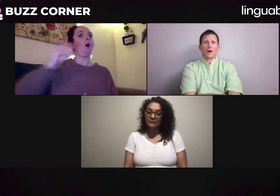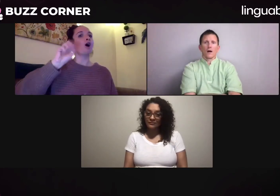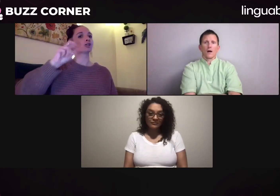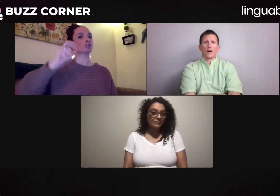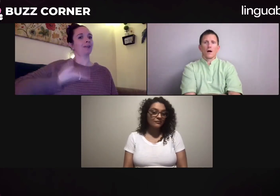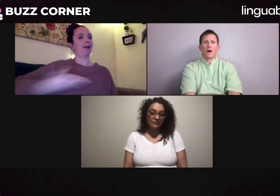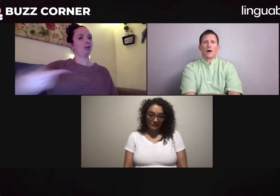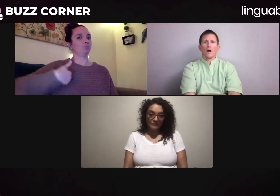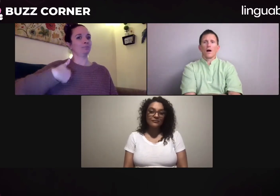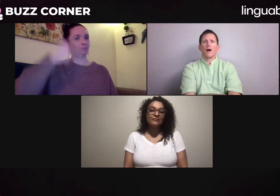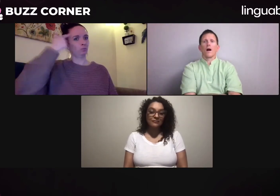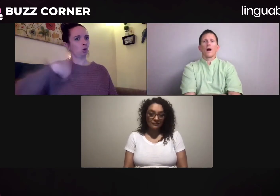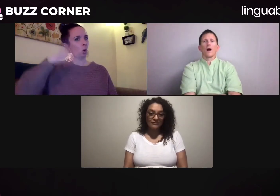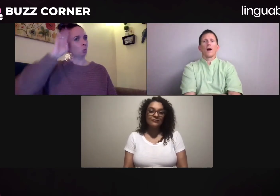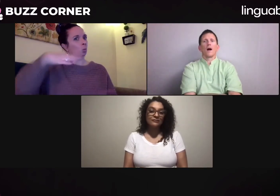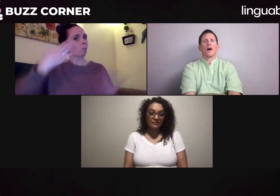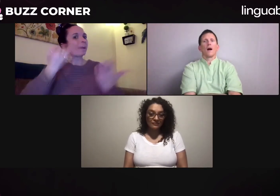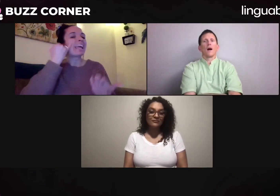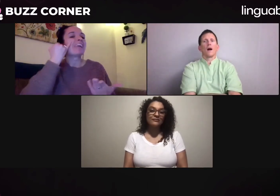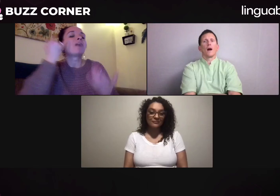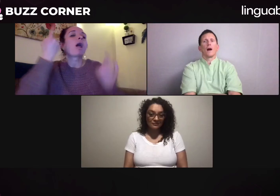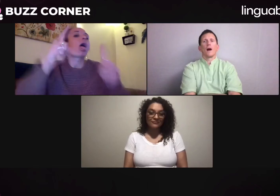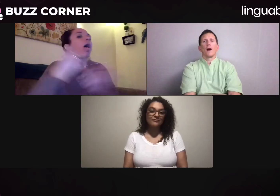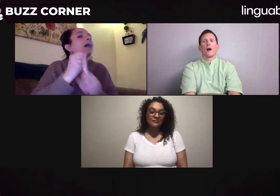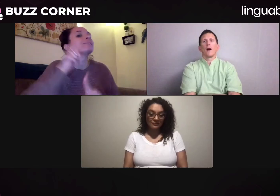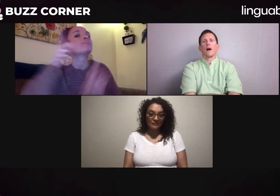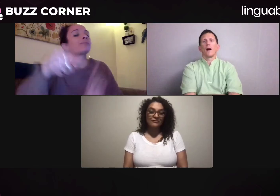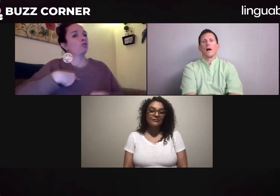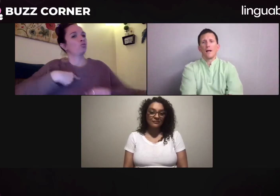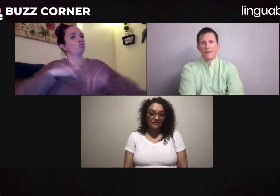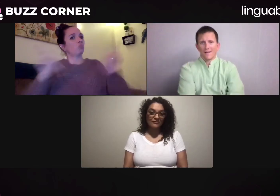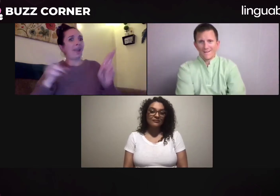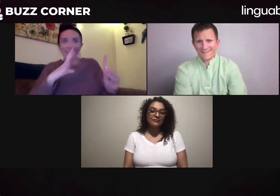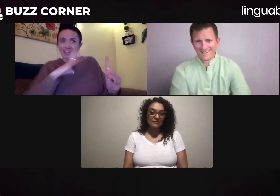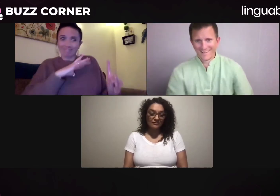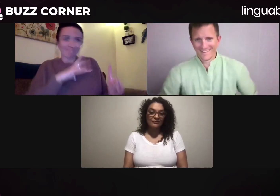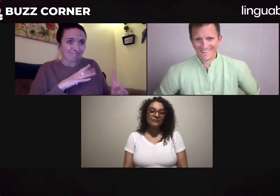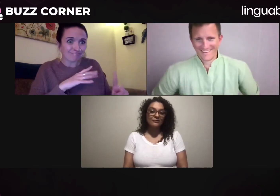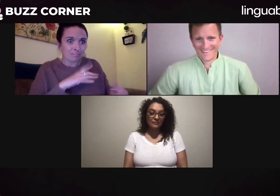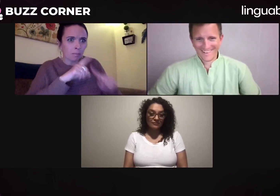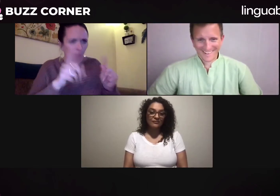and said, “Hey, the Oscars hired me here just in case there was a Deaf person” and they were ready, how cool would that be?